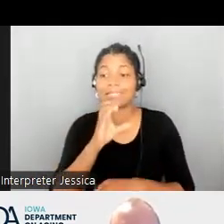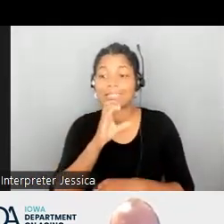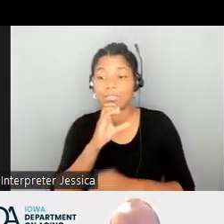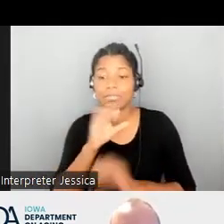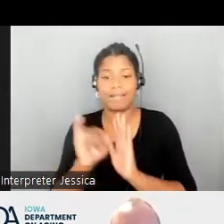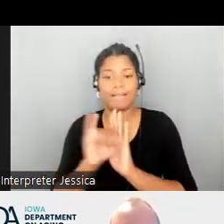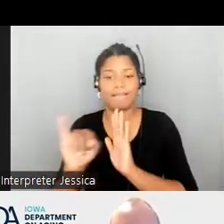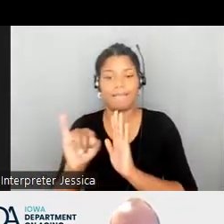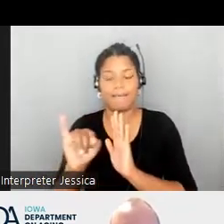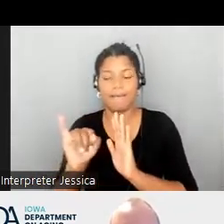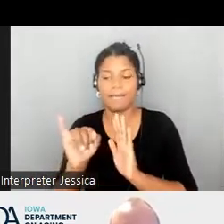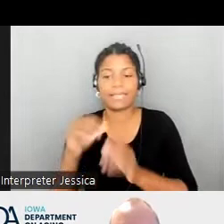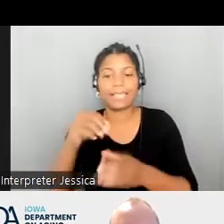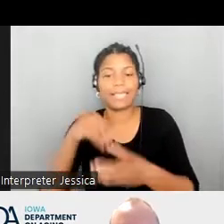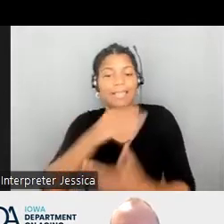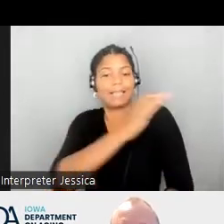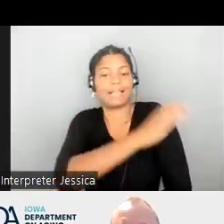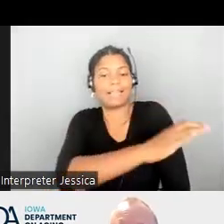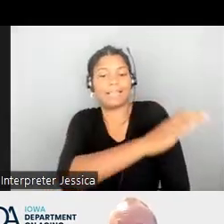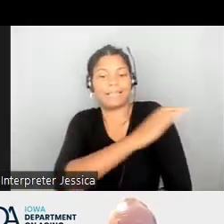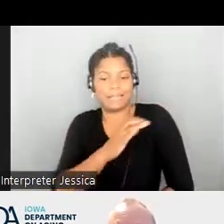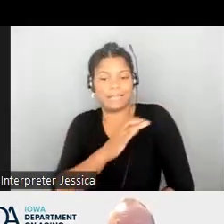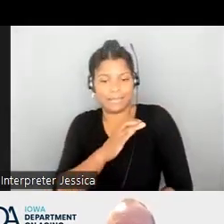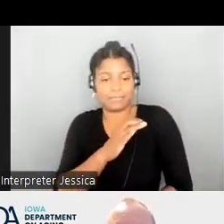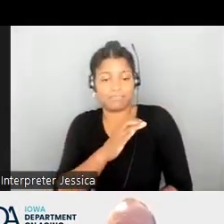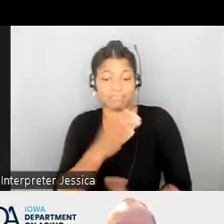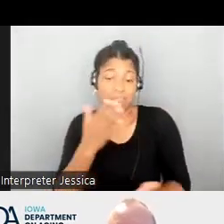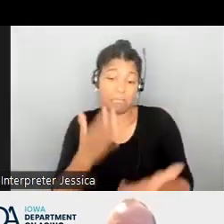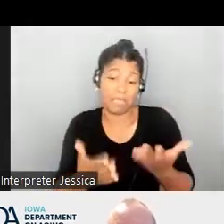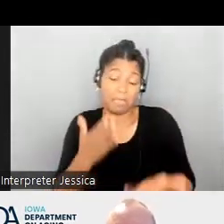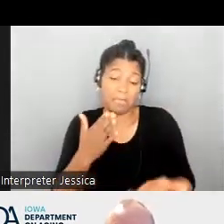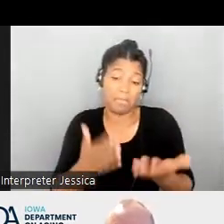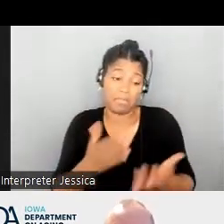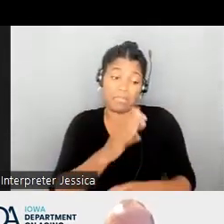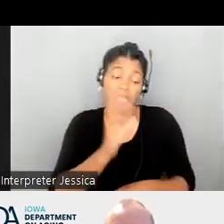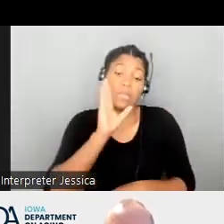a clinic setting who are, or may be at risk of being, hospitalized or going into a nursing